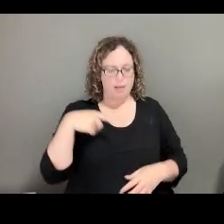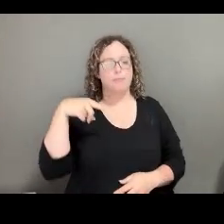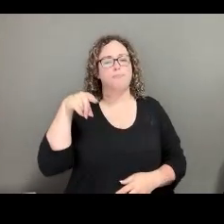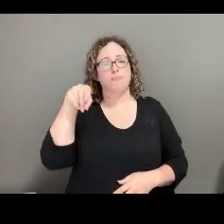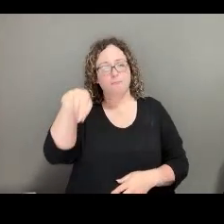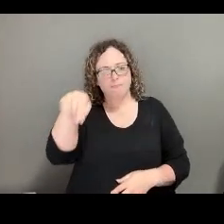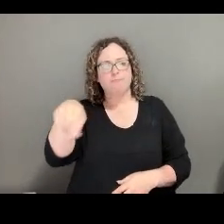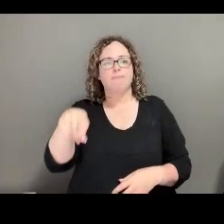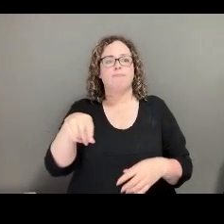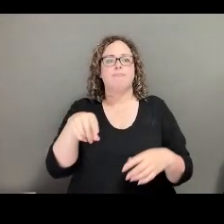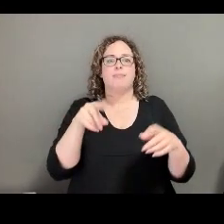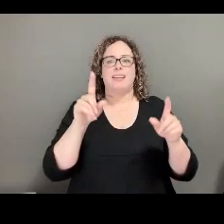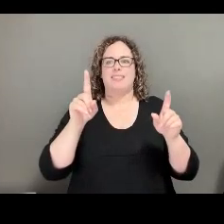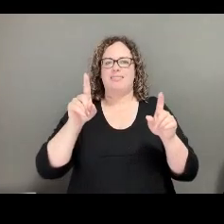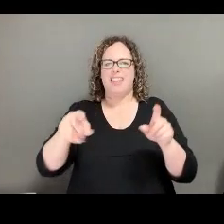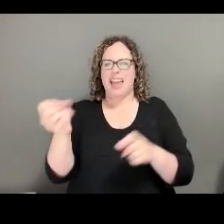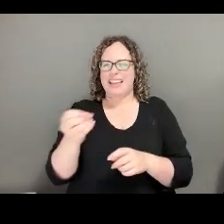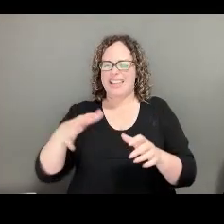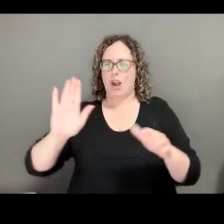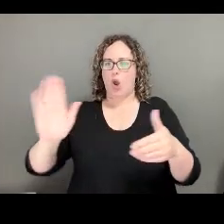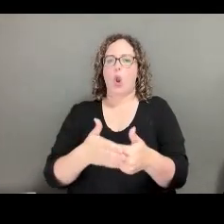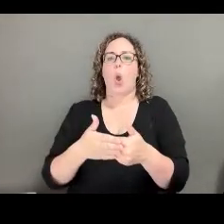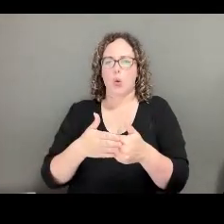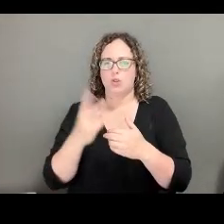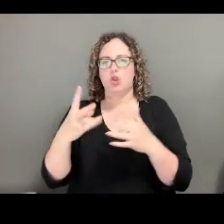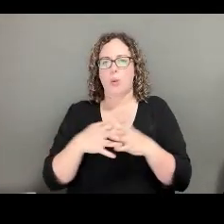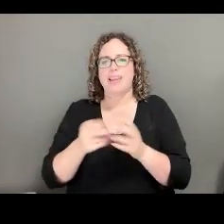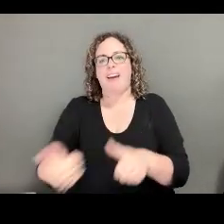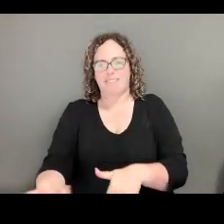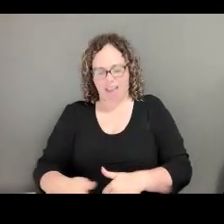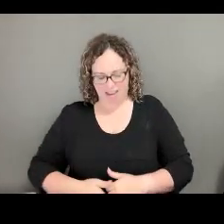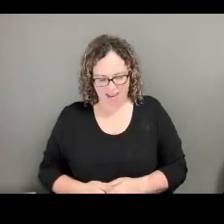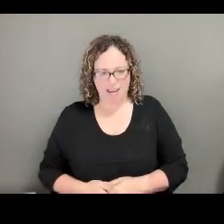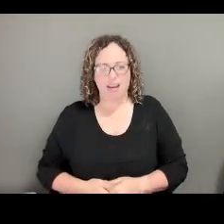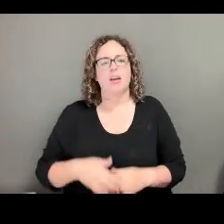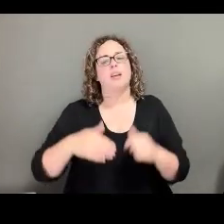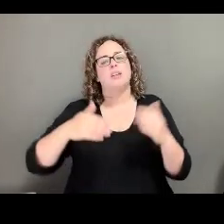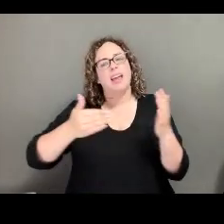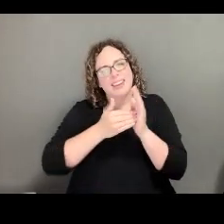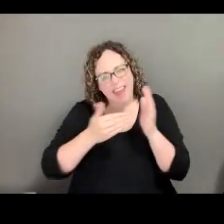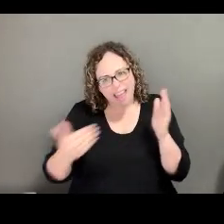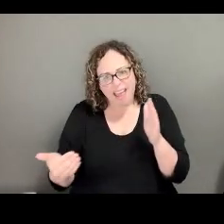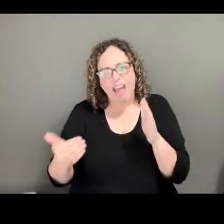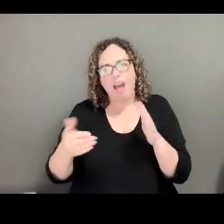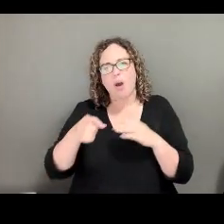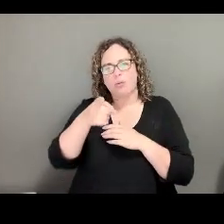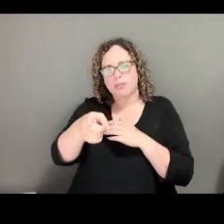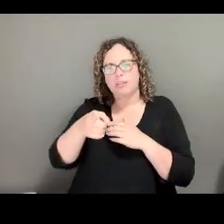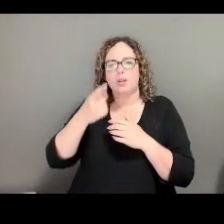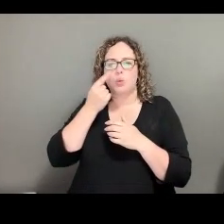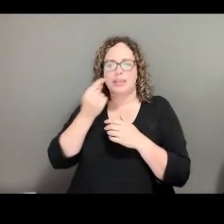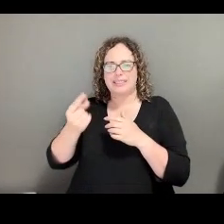And, the casino itself has been completely neglected and is overrun. The island started taking over it again.